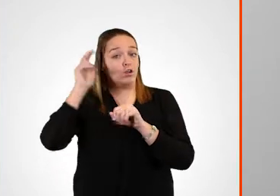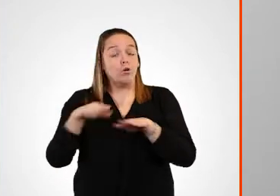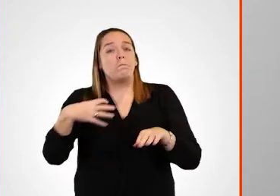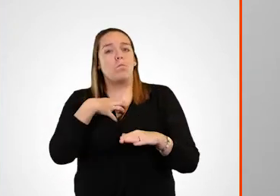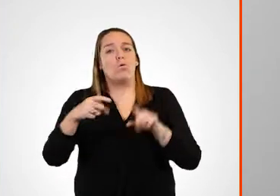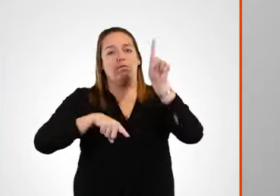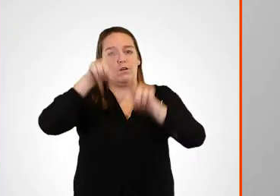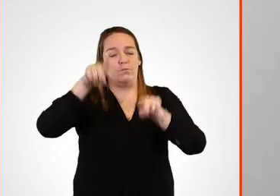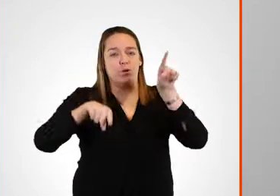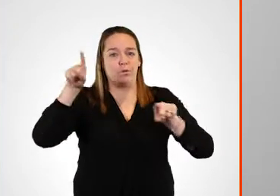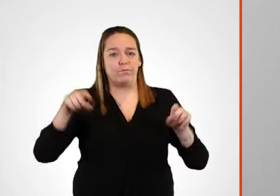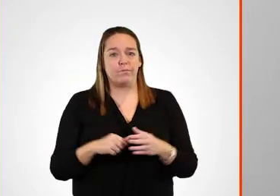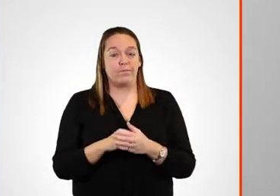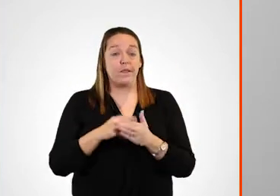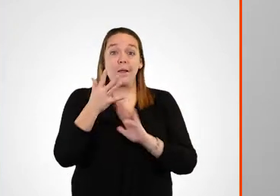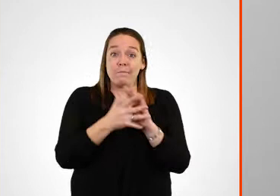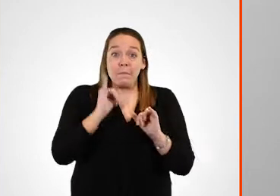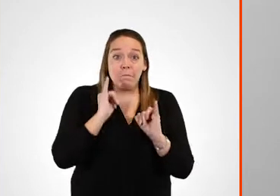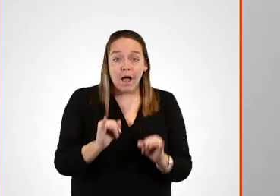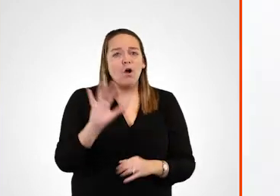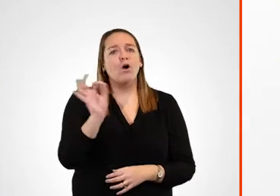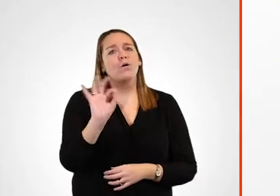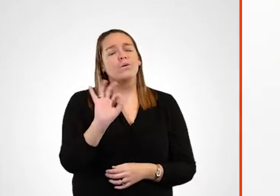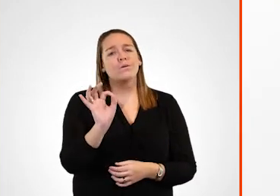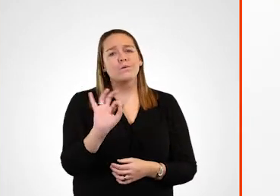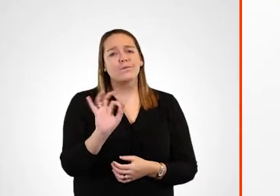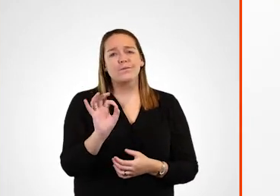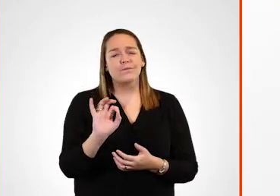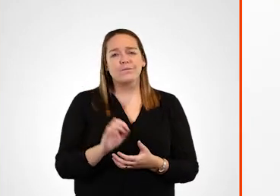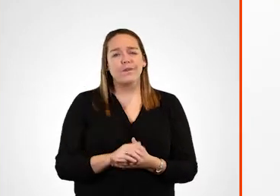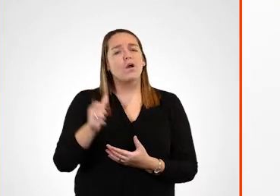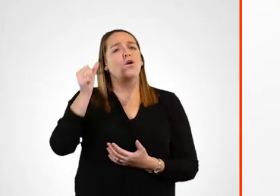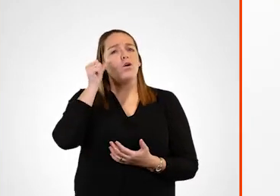And variability is not necessarily a bad thing in that we know as children are